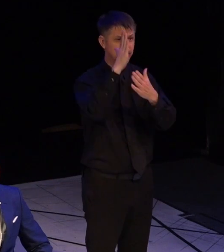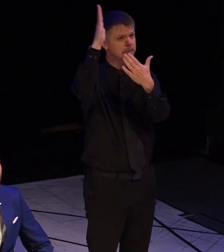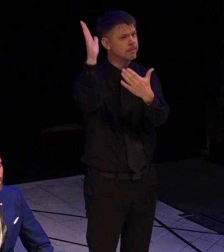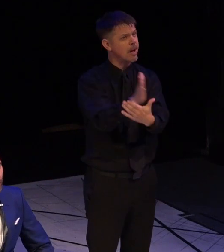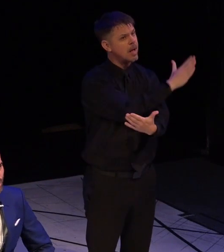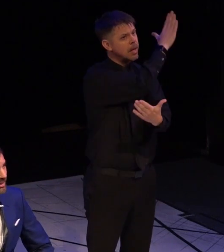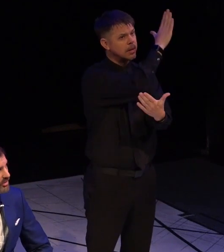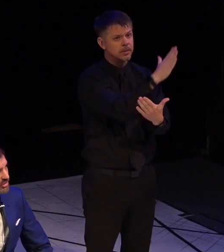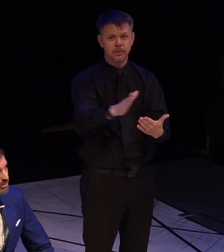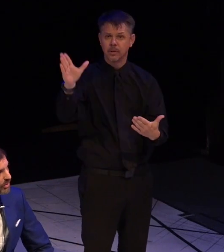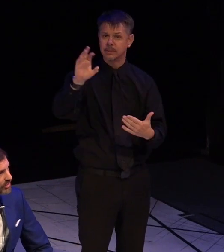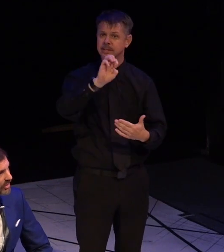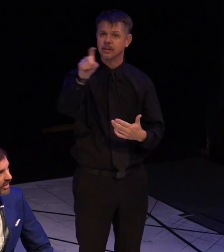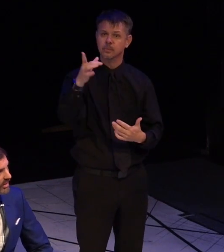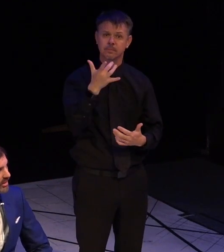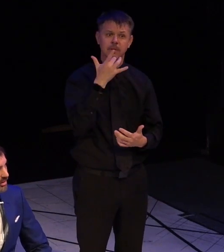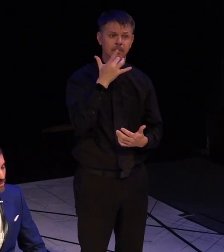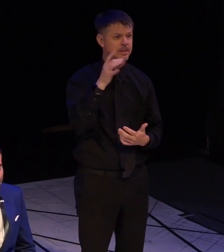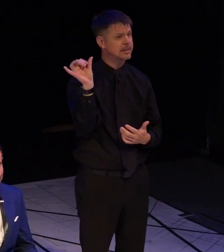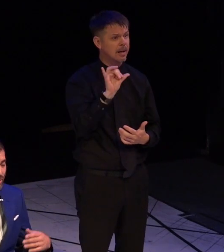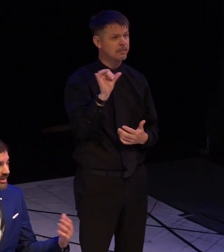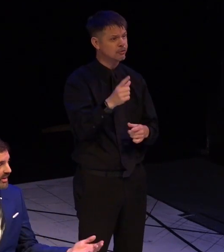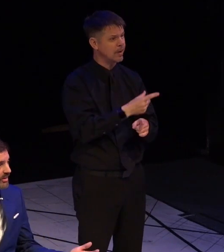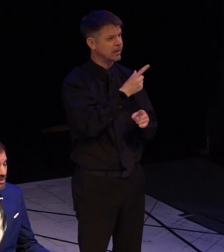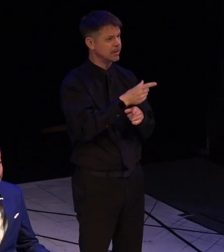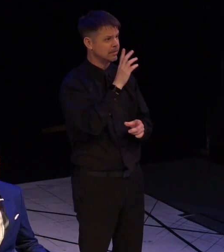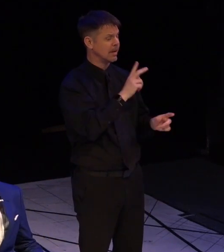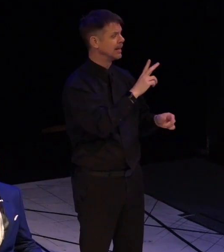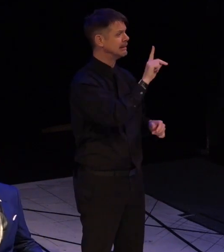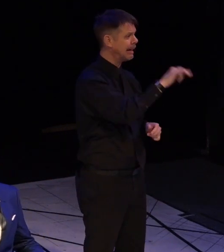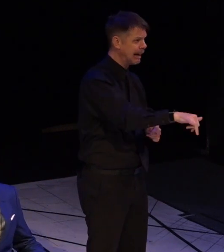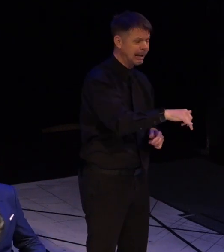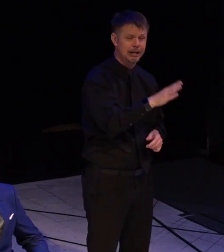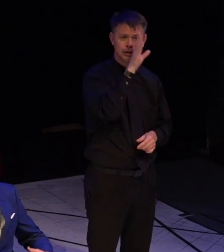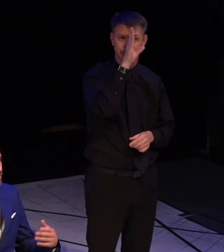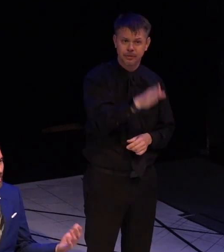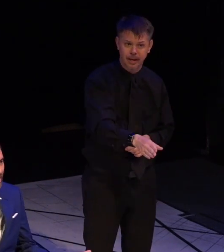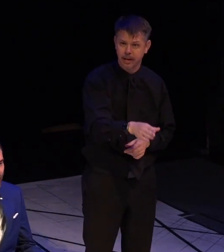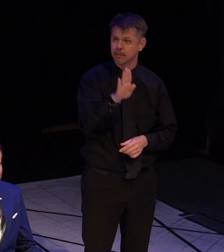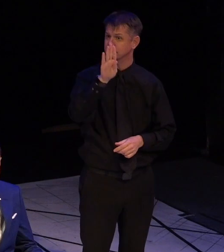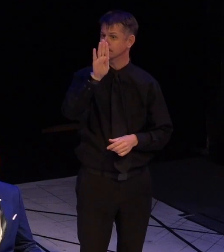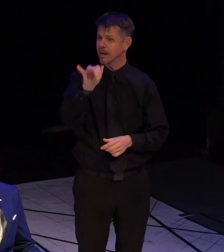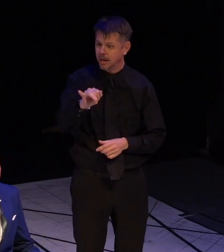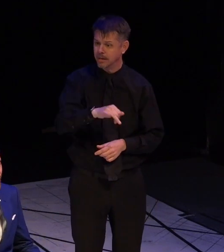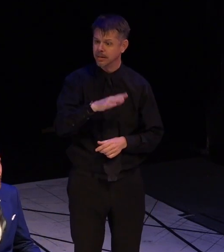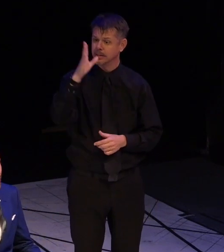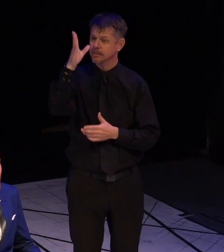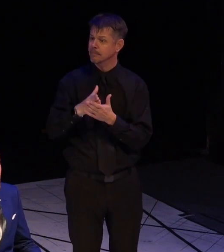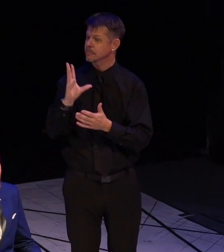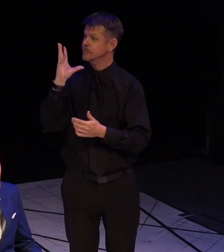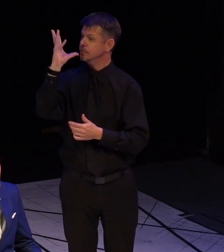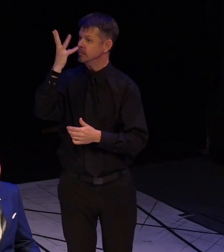just like people without disabilities. There's people who are gay. There's people who are straight. Some people are bi, some people are trans.